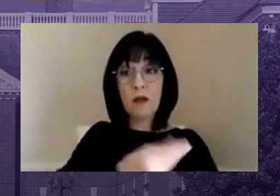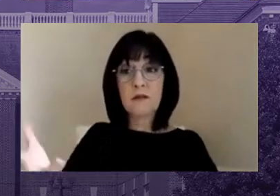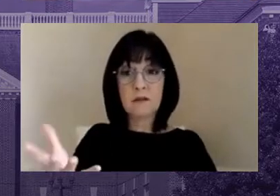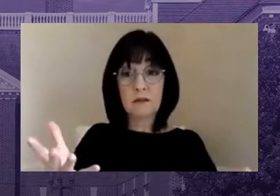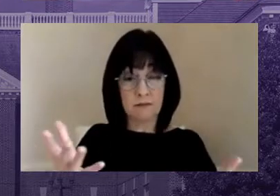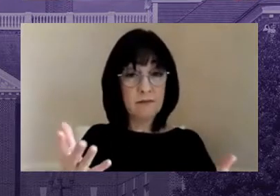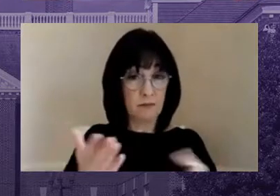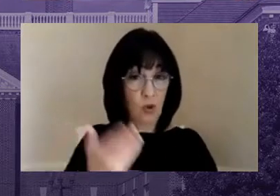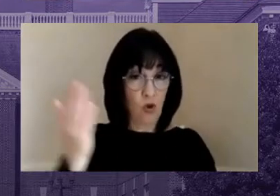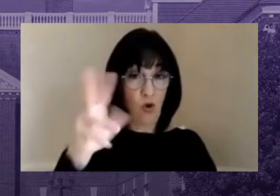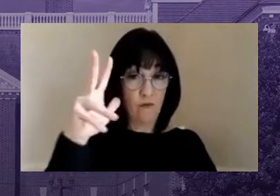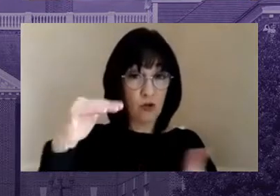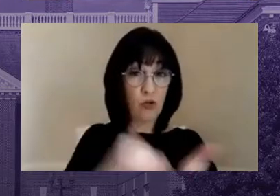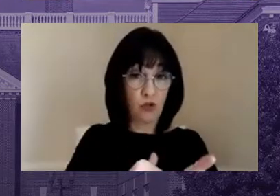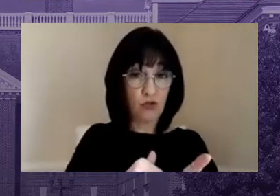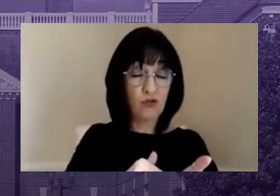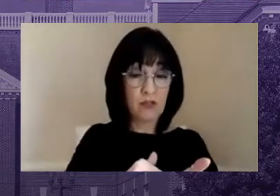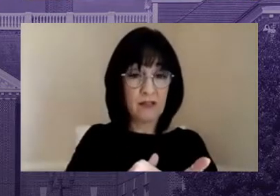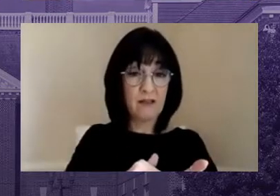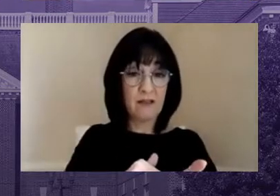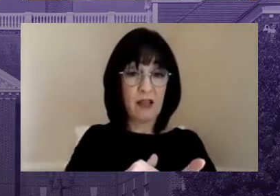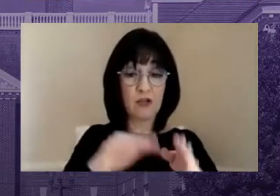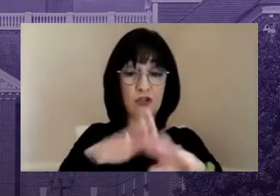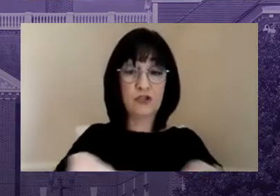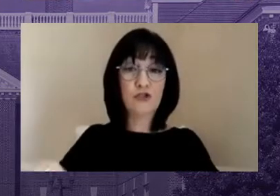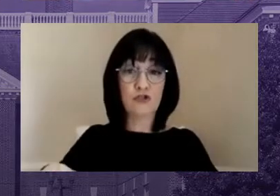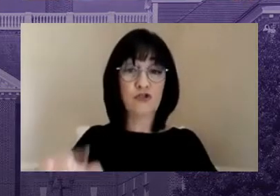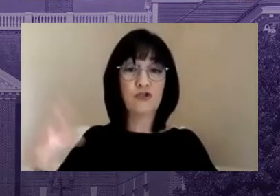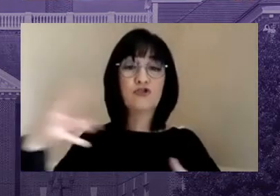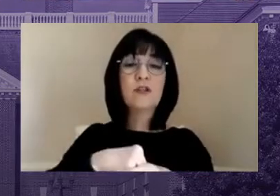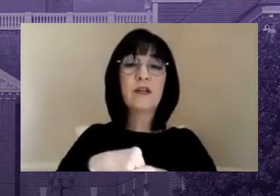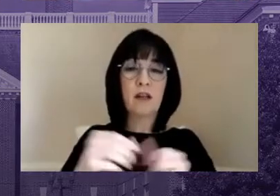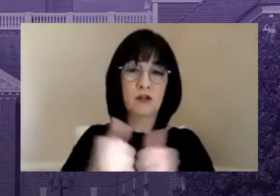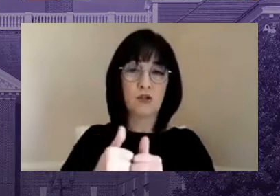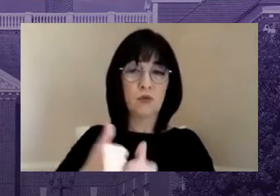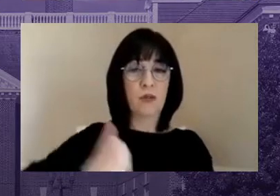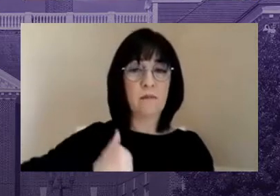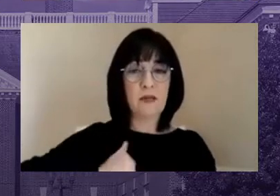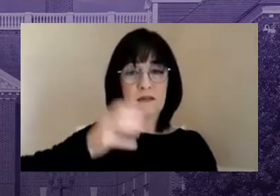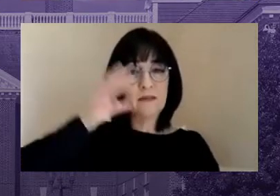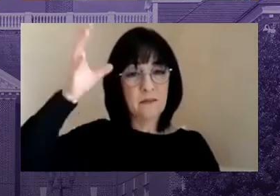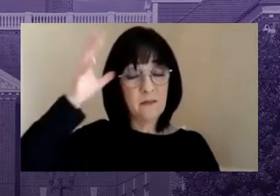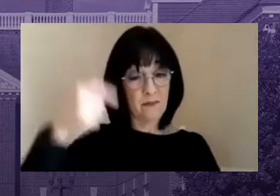connected children in the state of Delaware. So in addition, I'm also mom of three fantastic